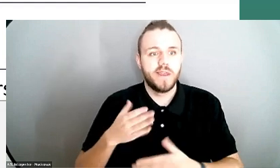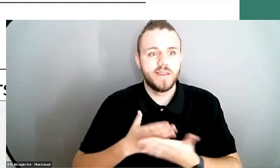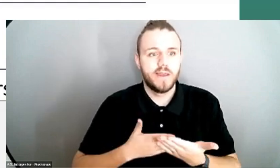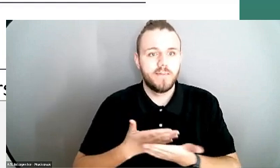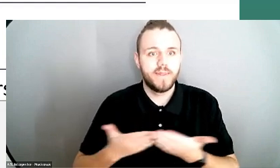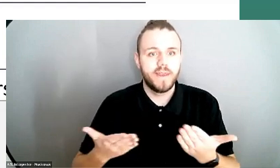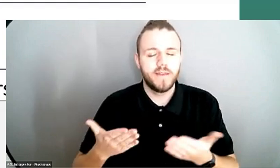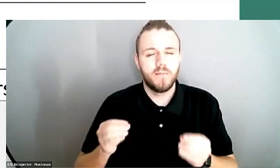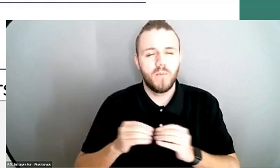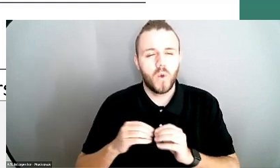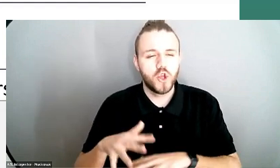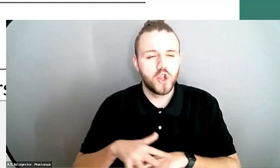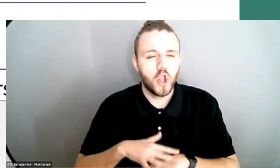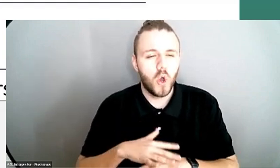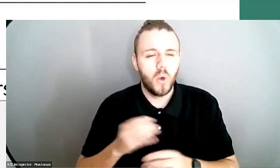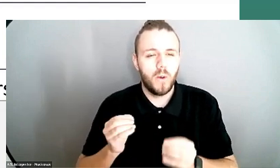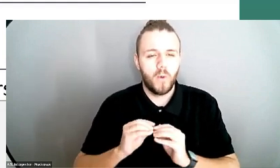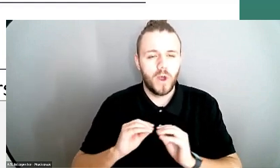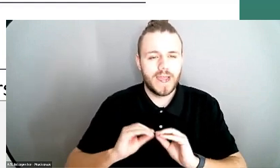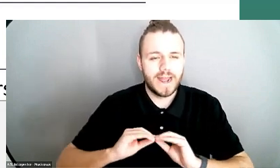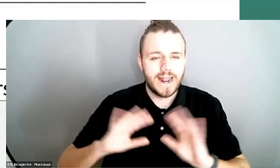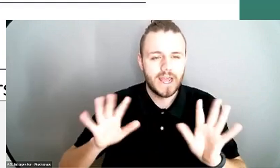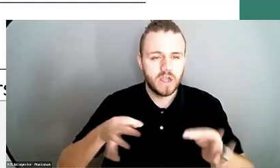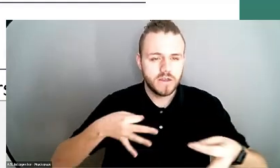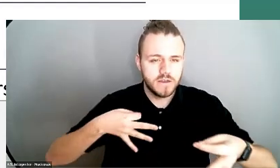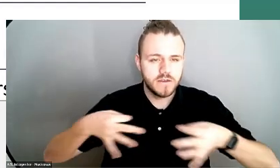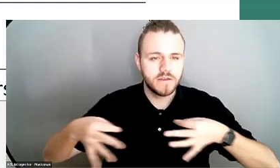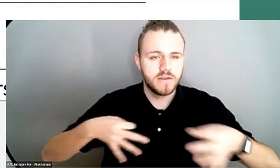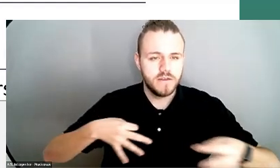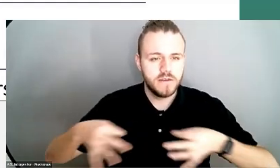very clearly used repetition, use pictures.